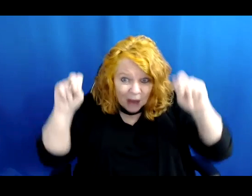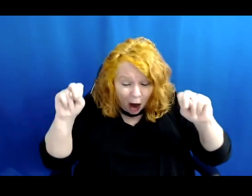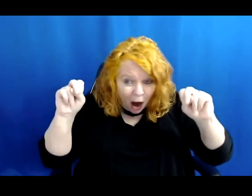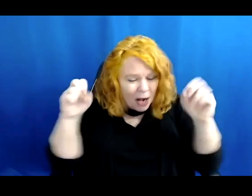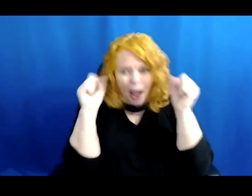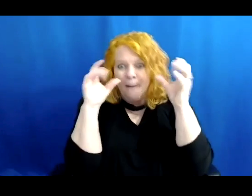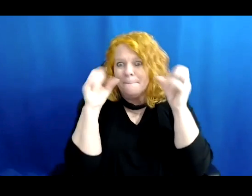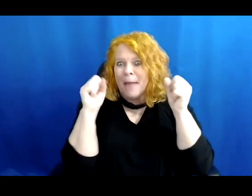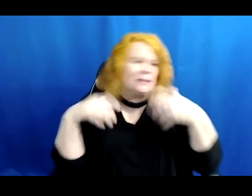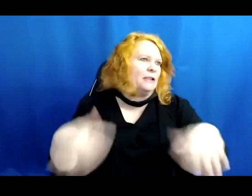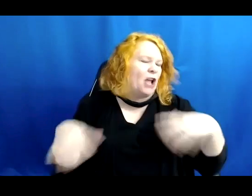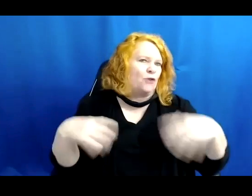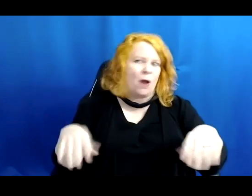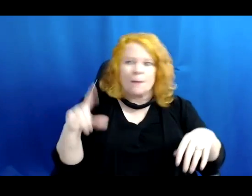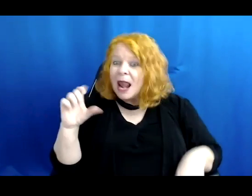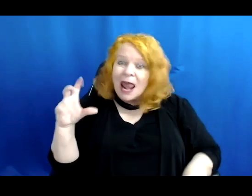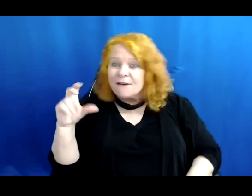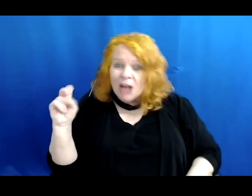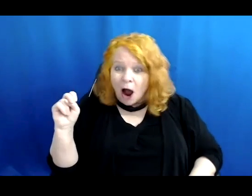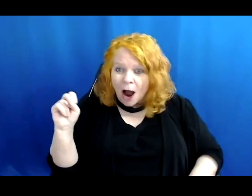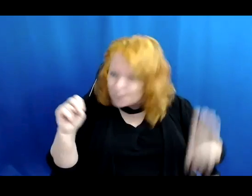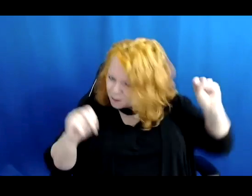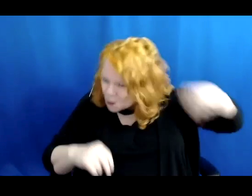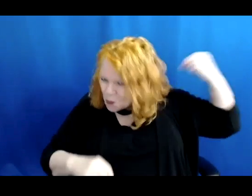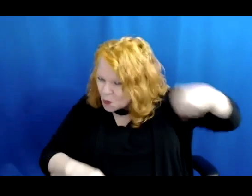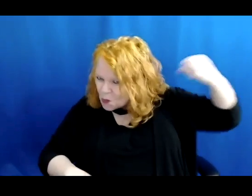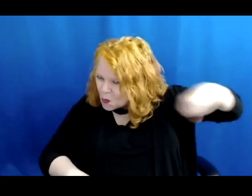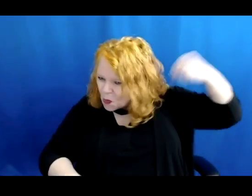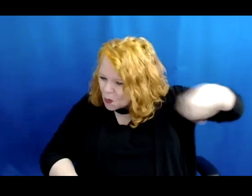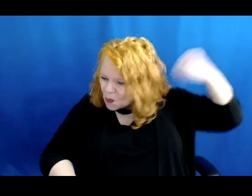Amazing, incredible Le’Von. Wooh! Wooh! Wooh!